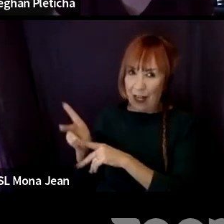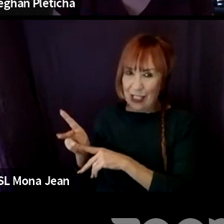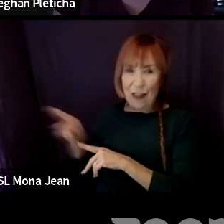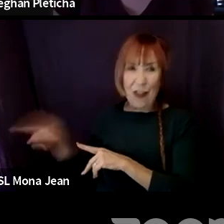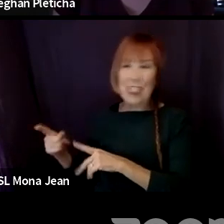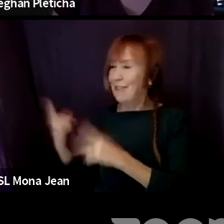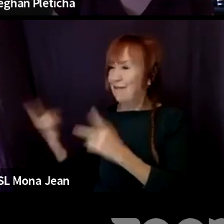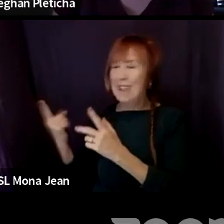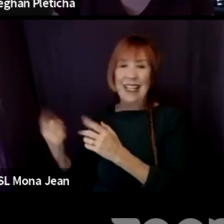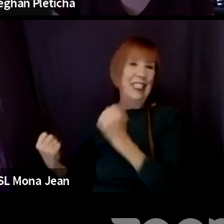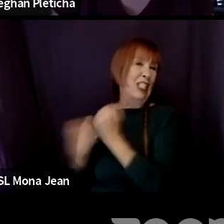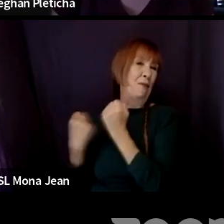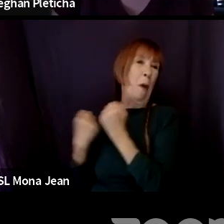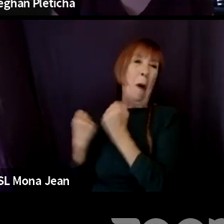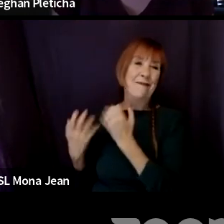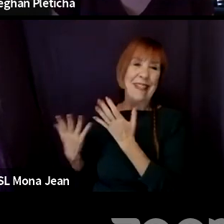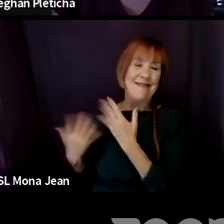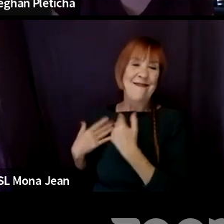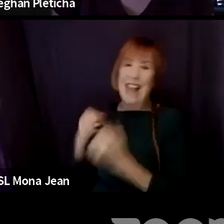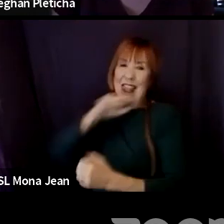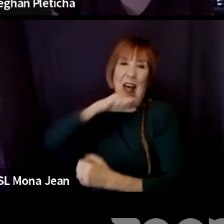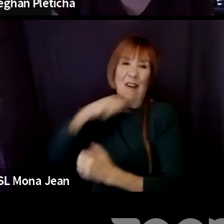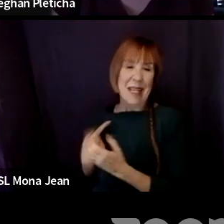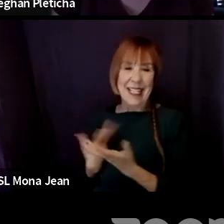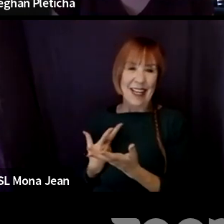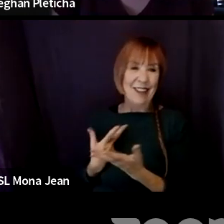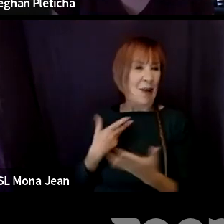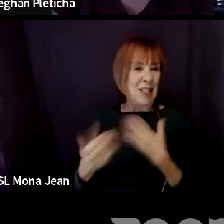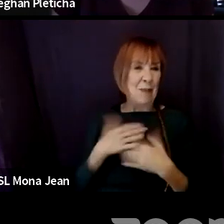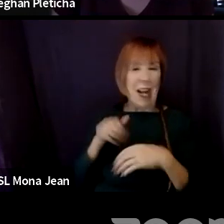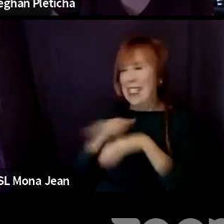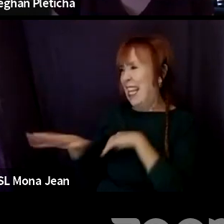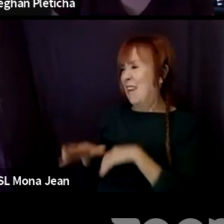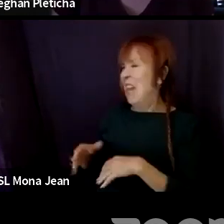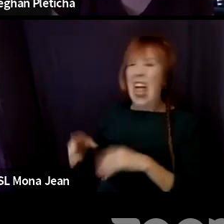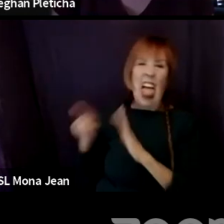So no matter what, like swill I send them they're like, you are amazing.